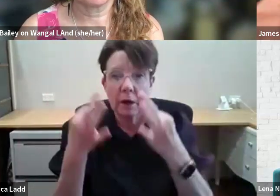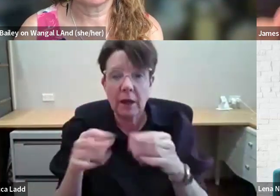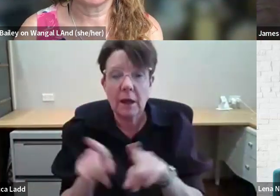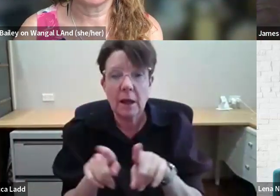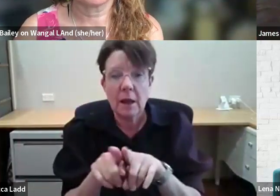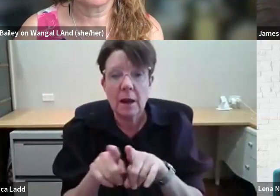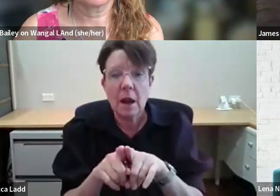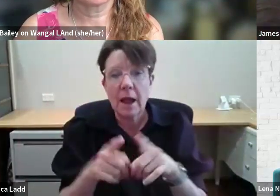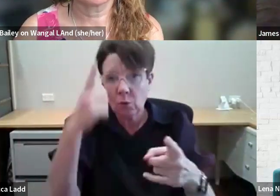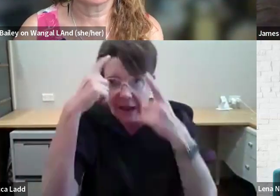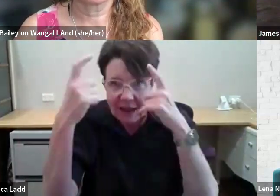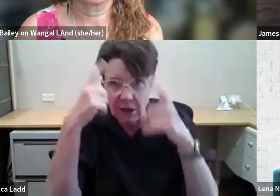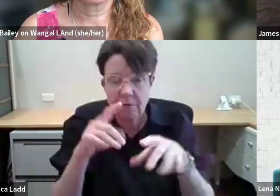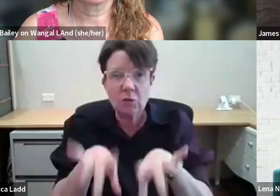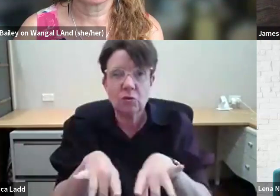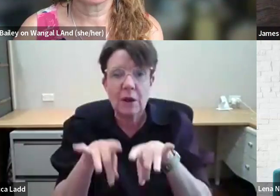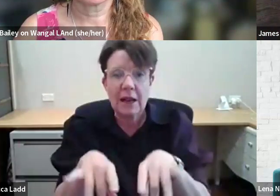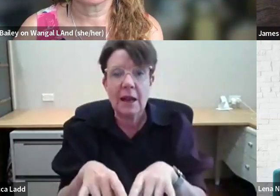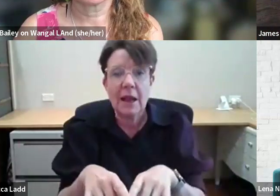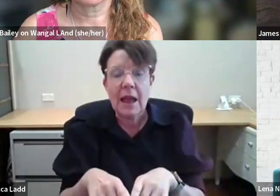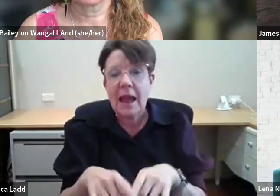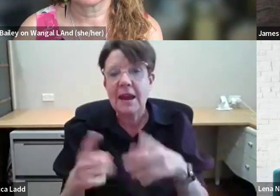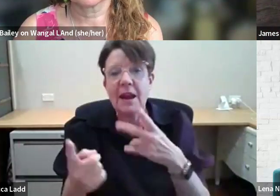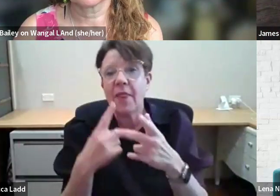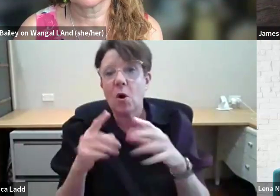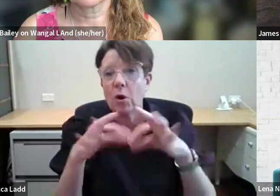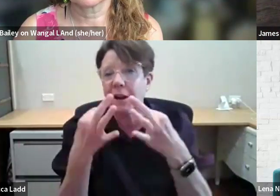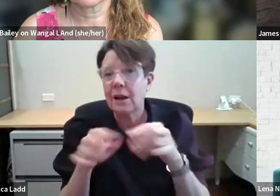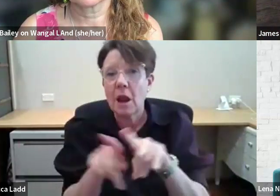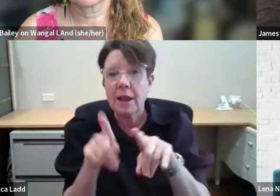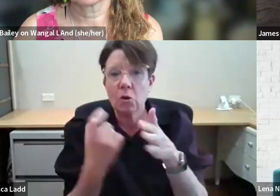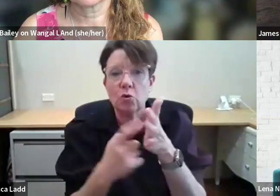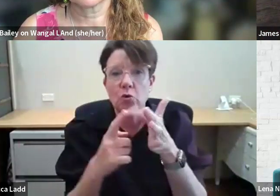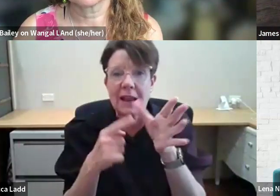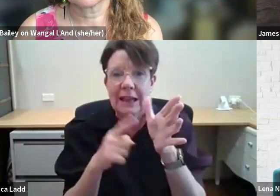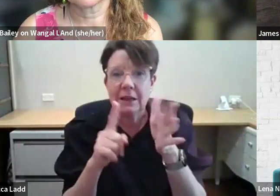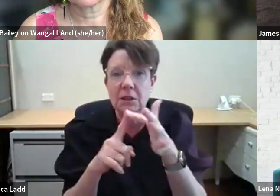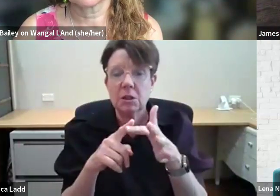and without that direction and strategic priorities set by the